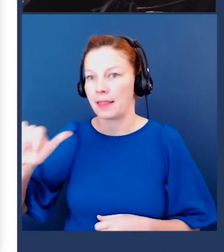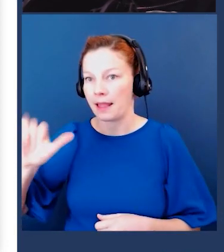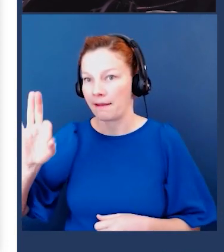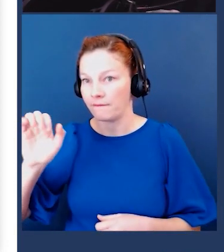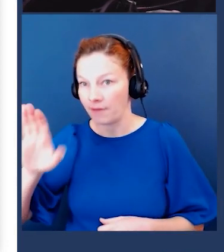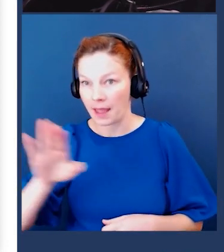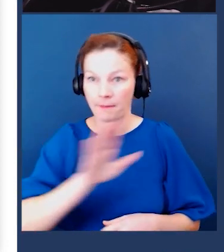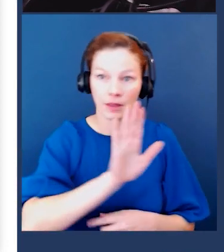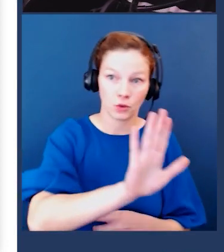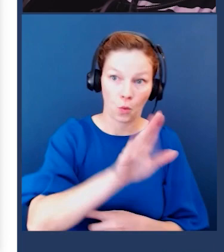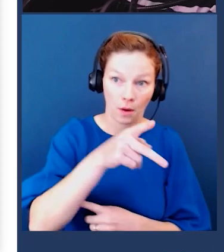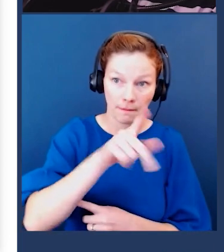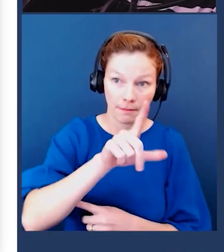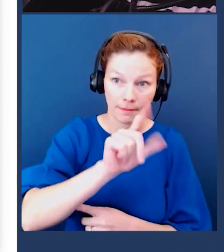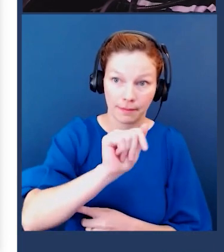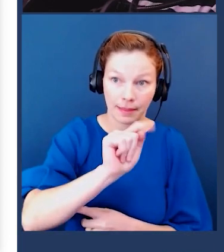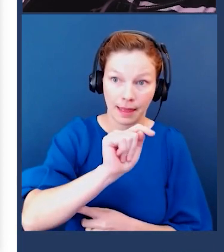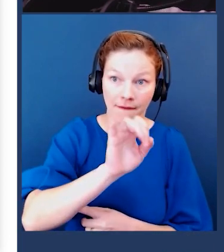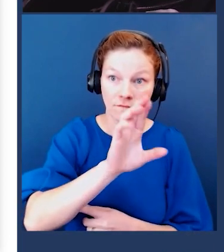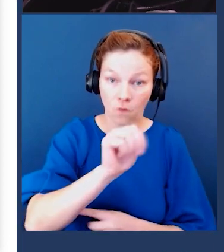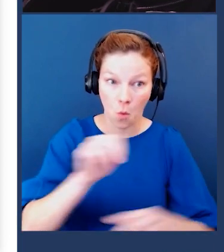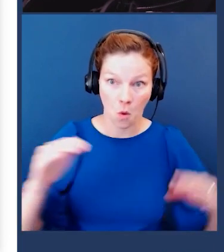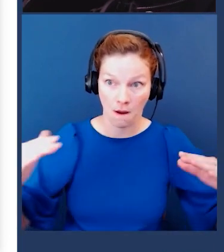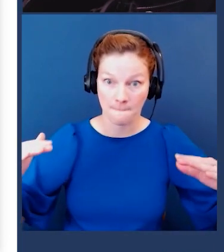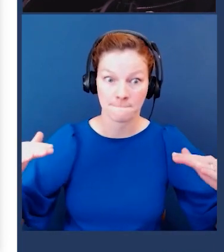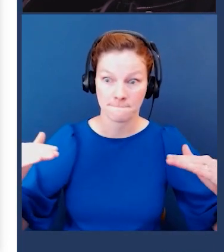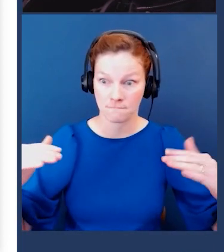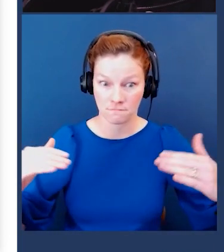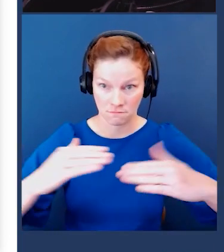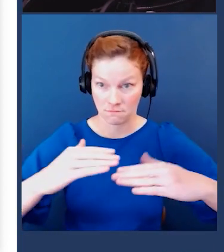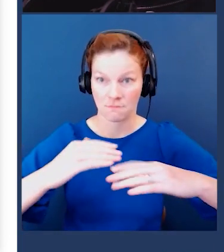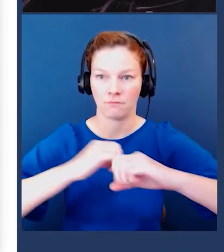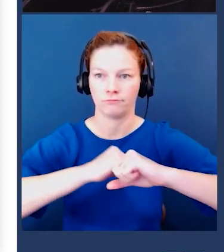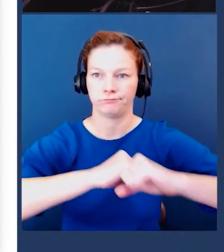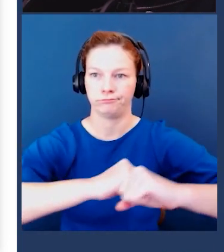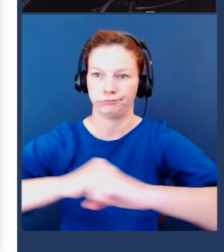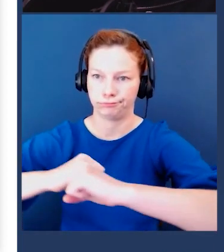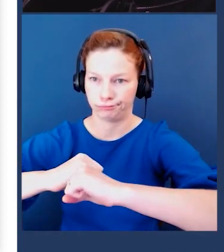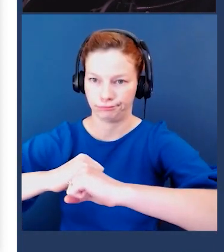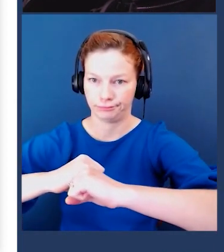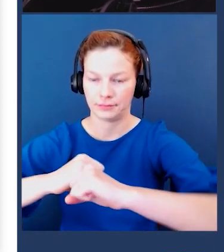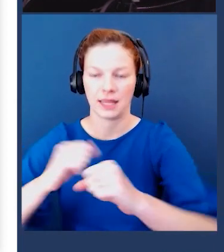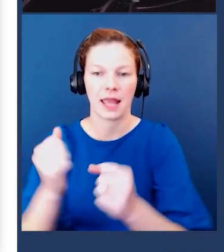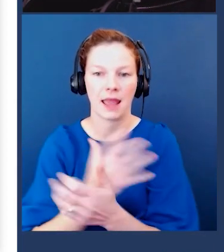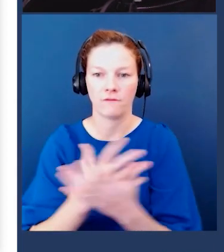and being able to leverage the entire Azure infrastructure for protection and for security.